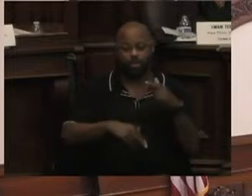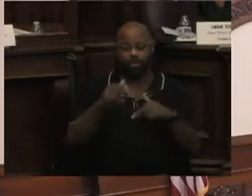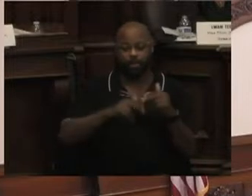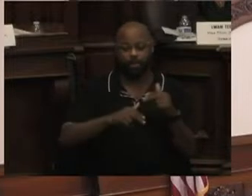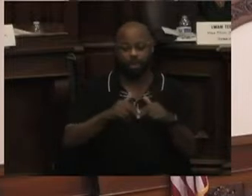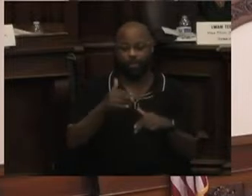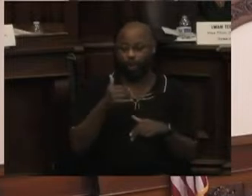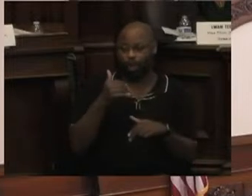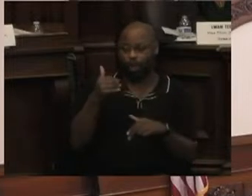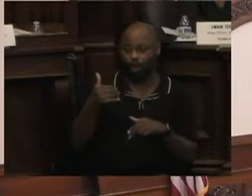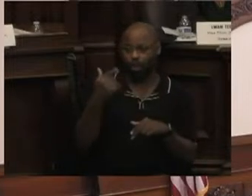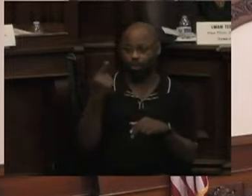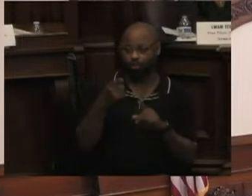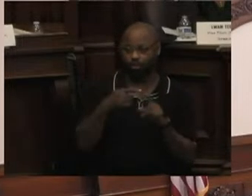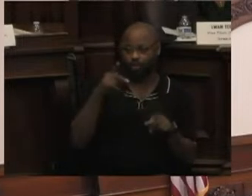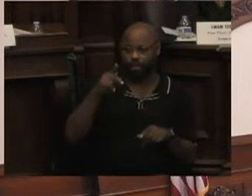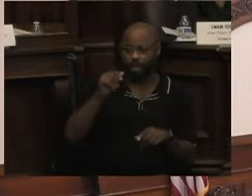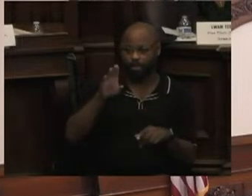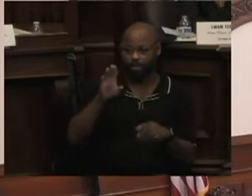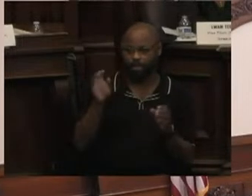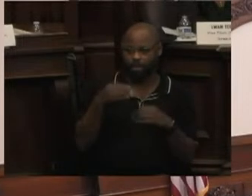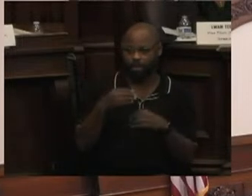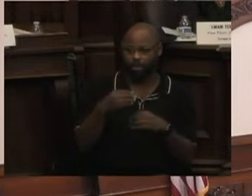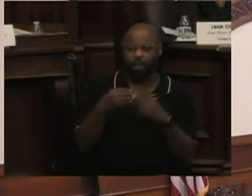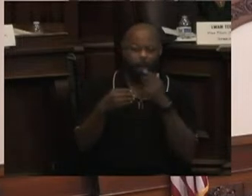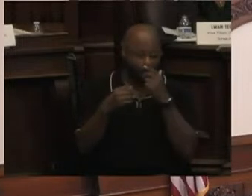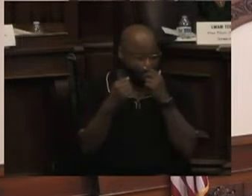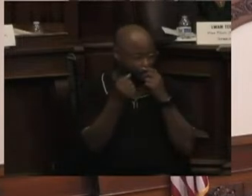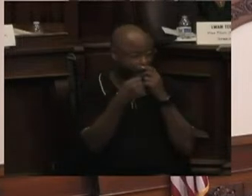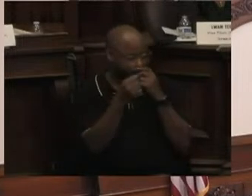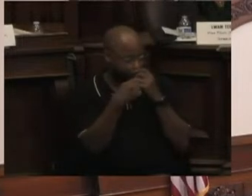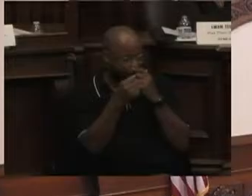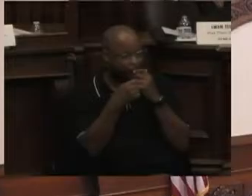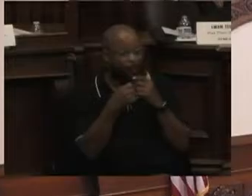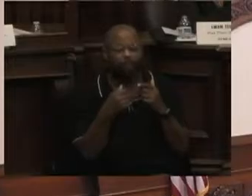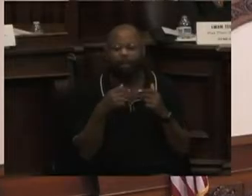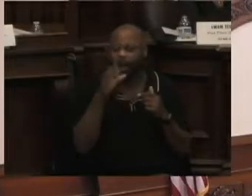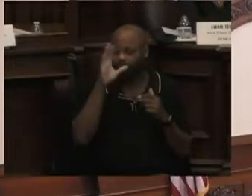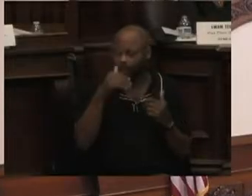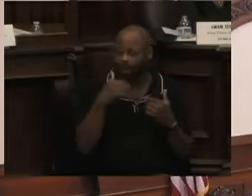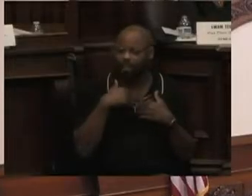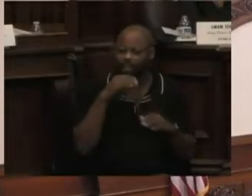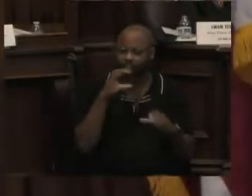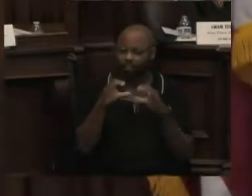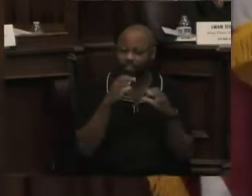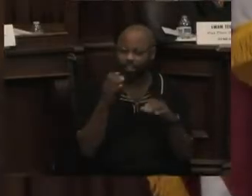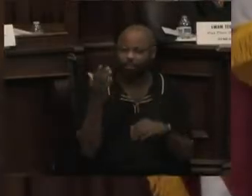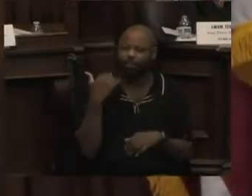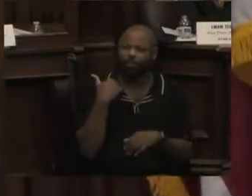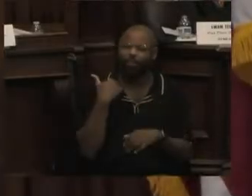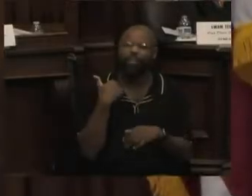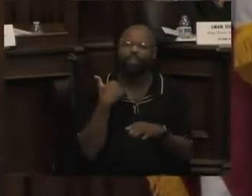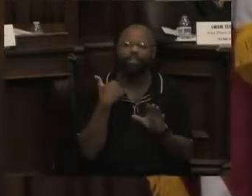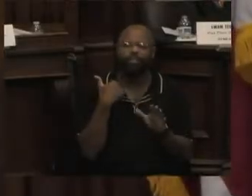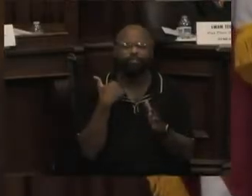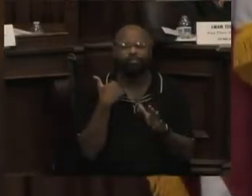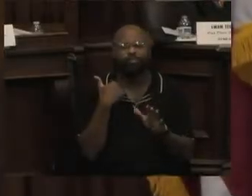Dolores, but you mentioned that once we enter the building, we'd have to call someone from